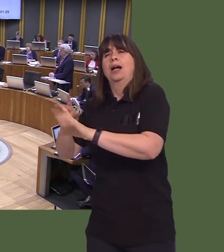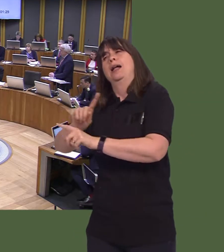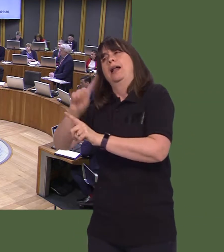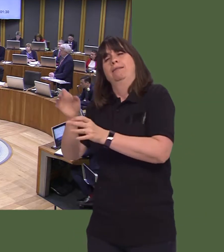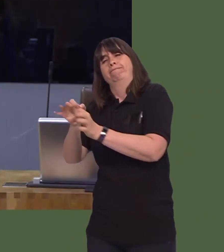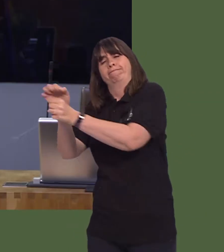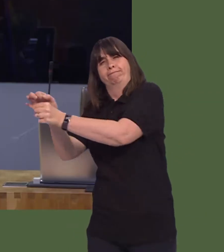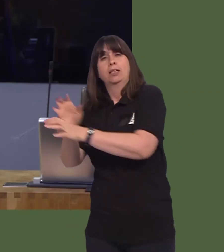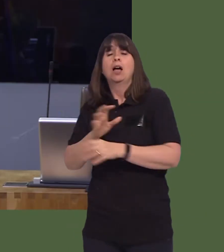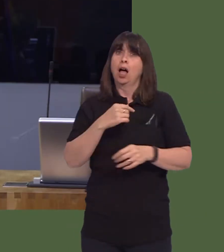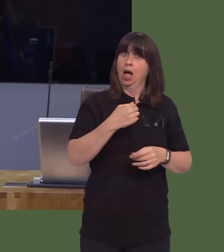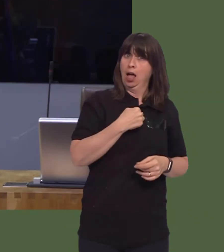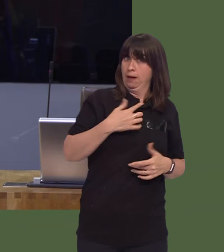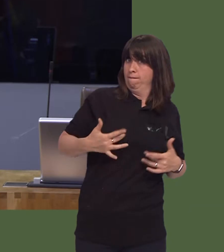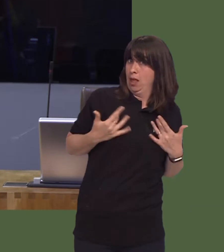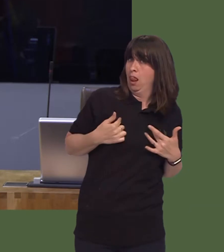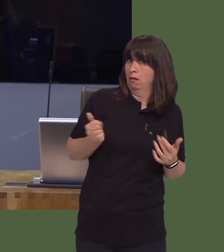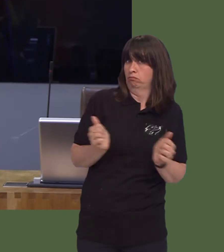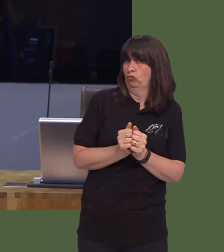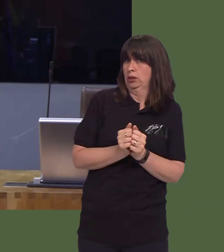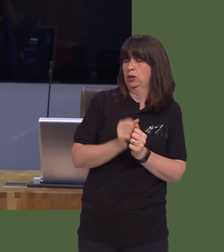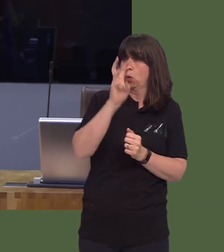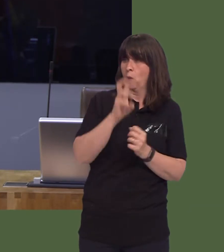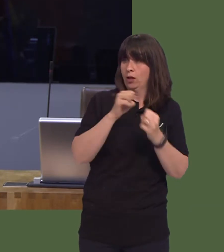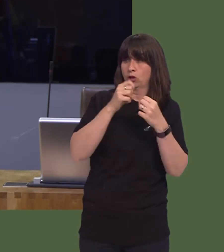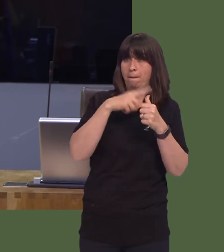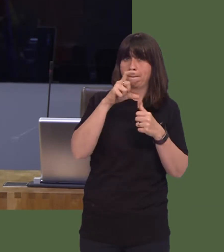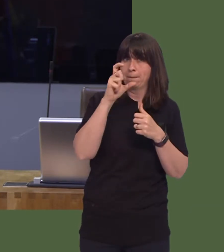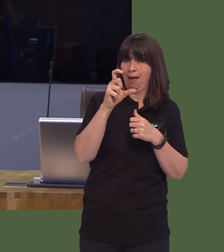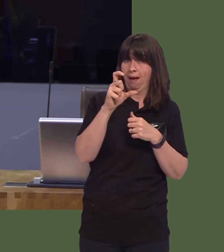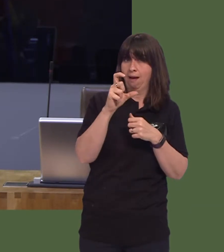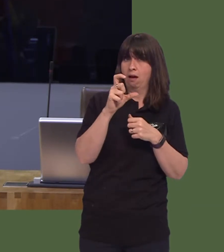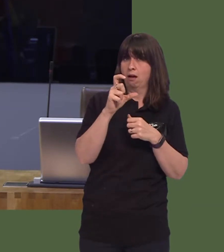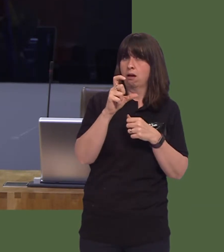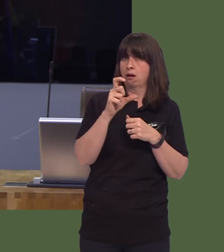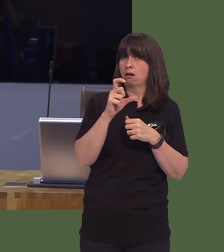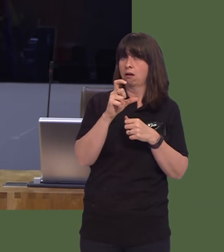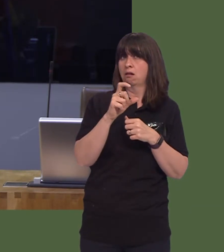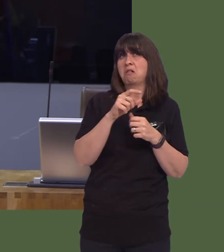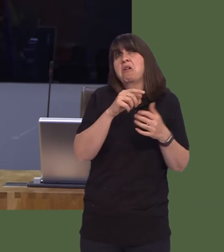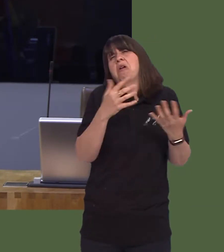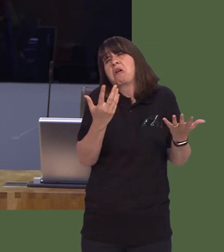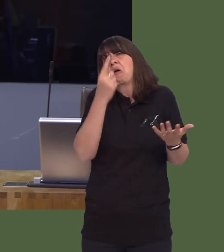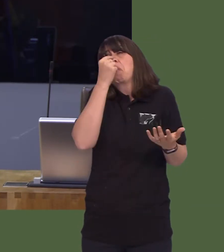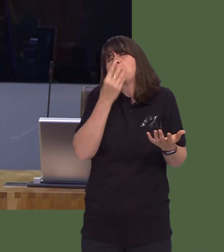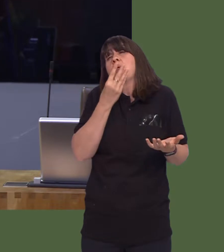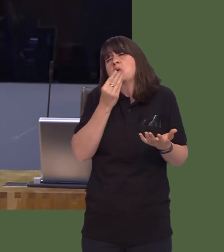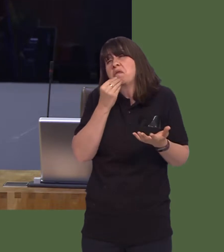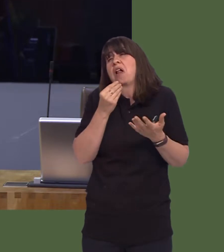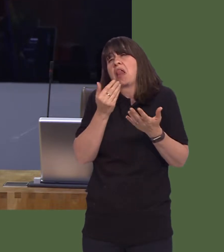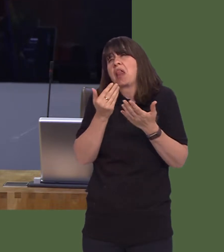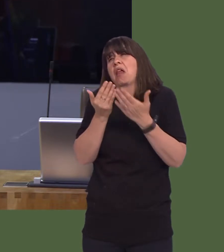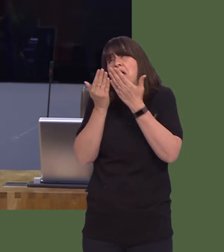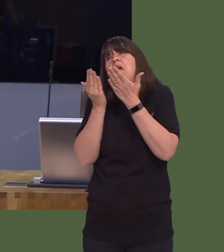raised, yes, I do agree that the Welsh baccalaureate course might have some use beyond formal learning